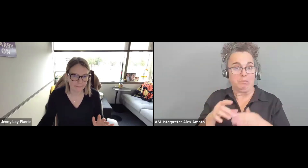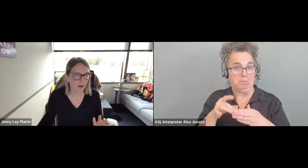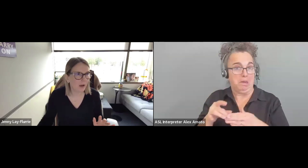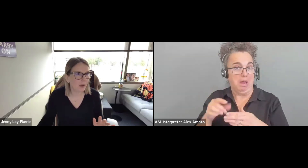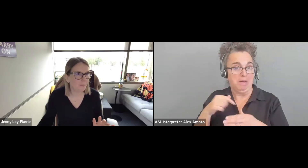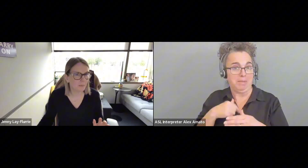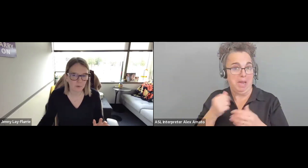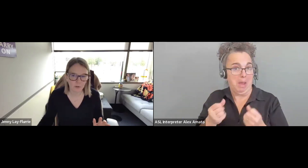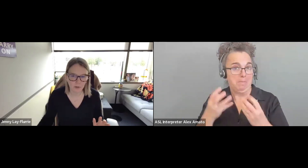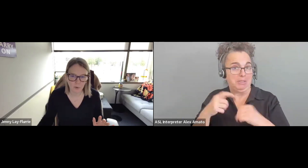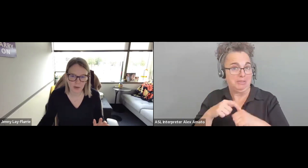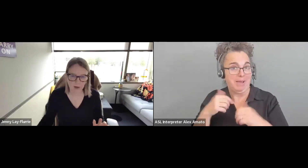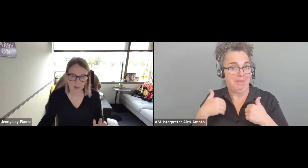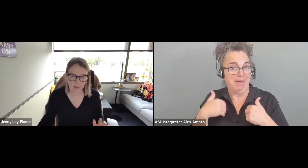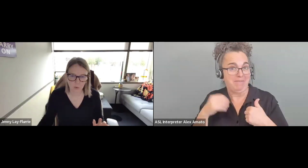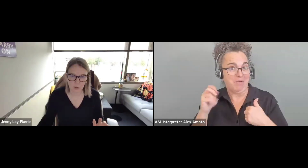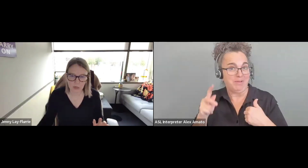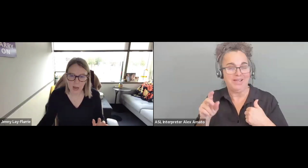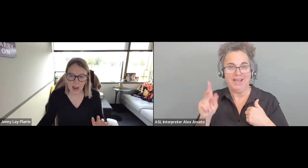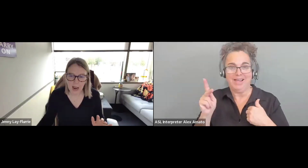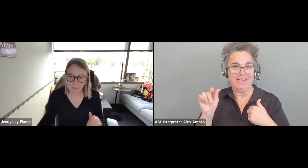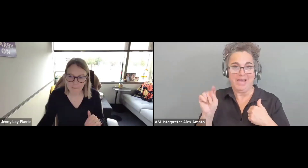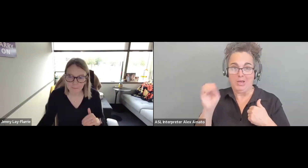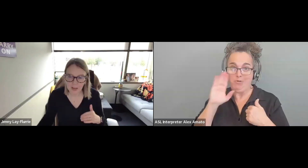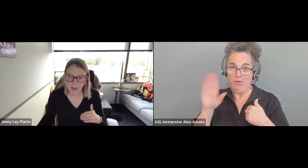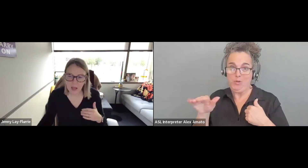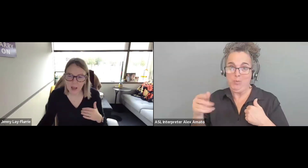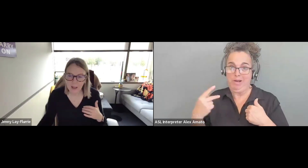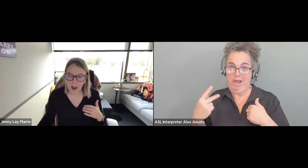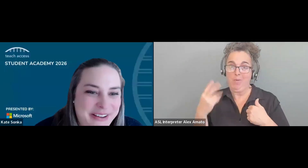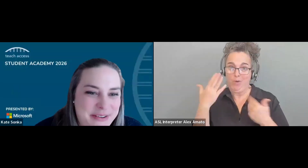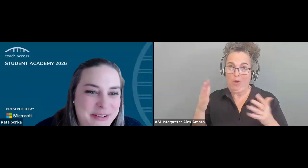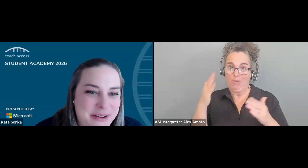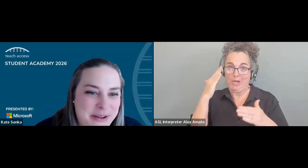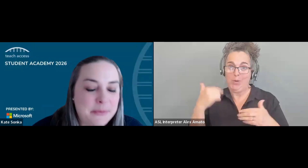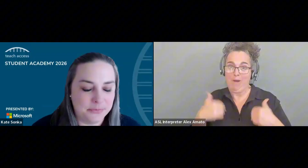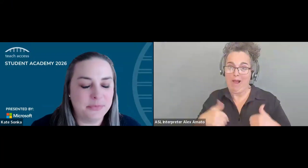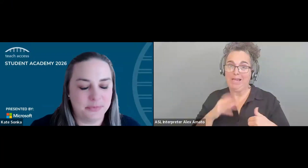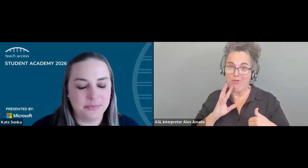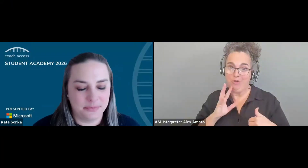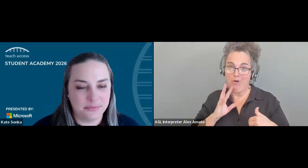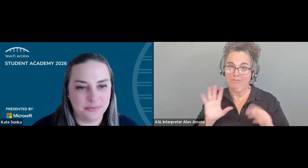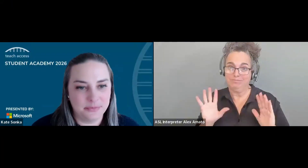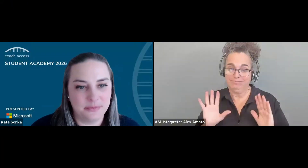Kate, you and I know I can talk, I, I do think the,